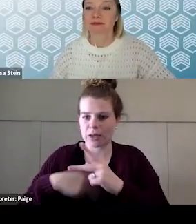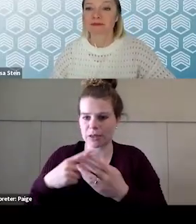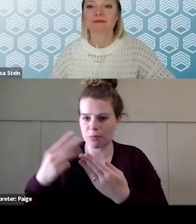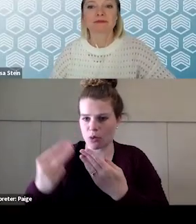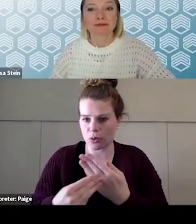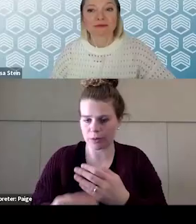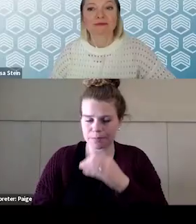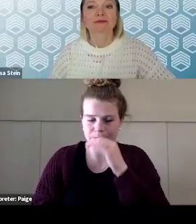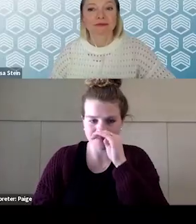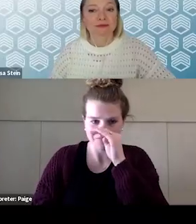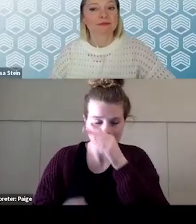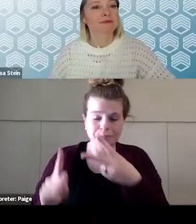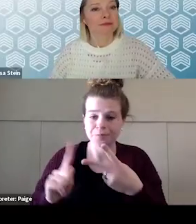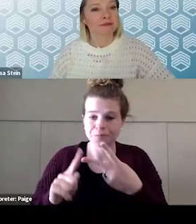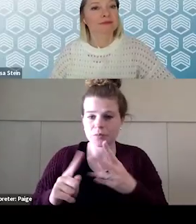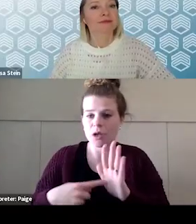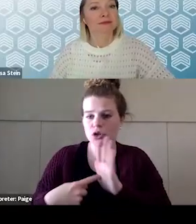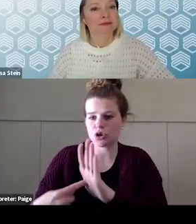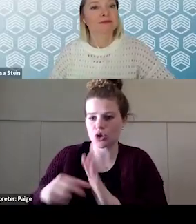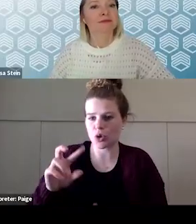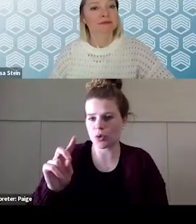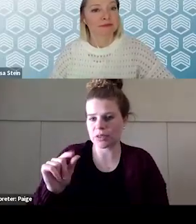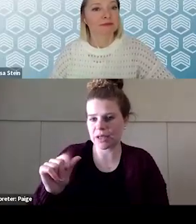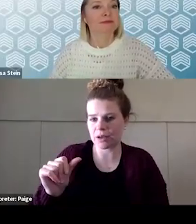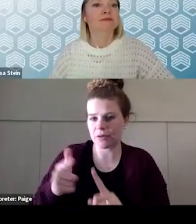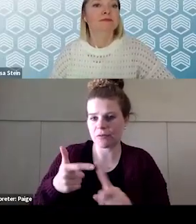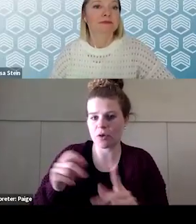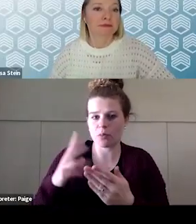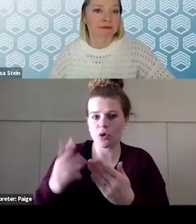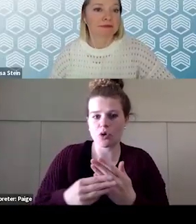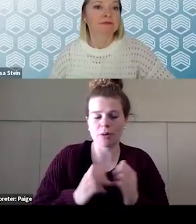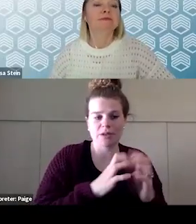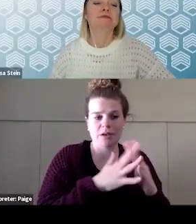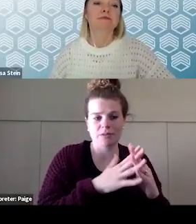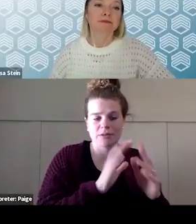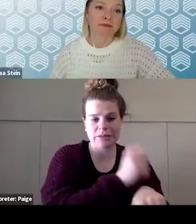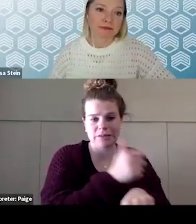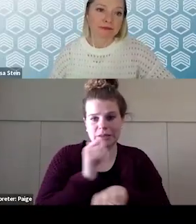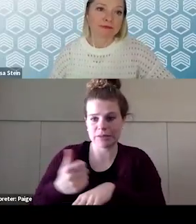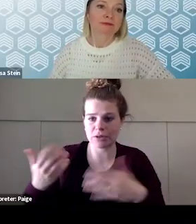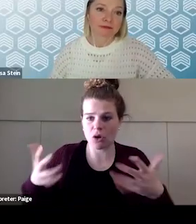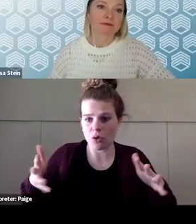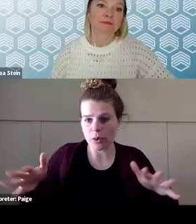and then show them the data from the programs that have been existing now. I think every time I do a presentation